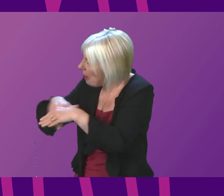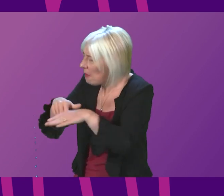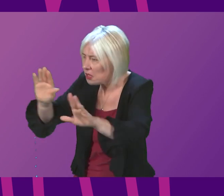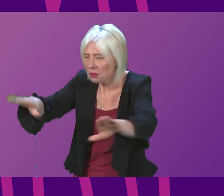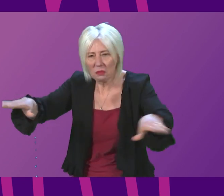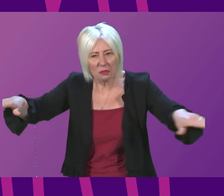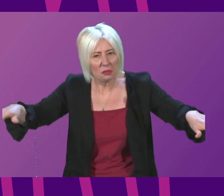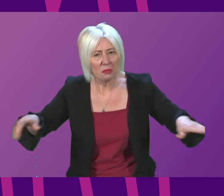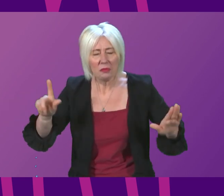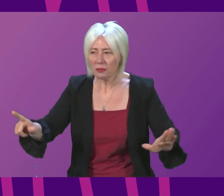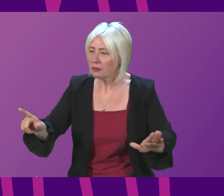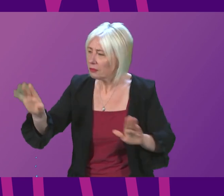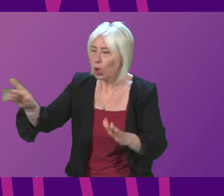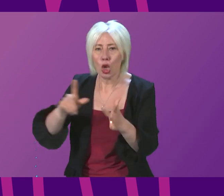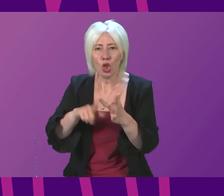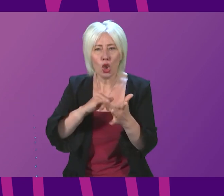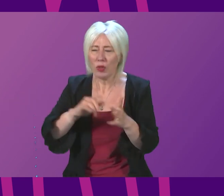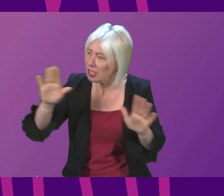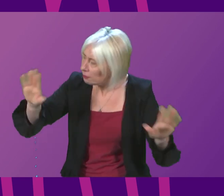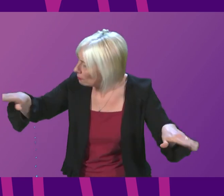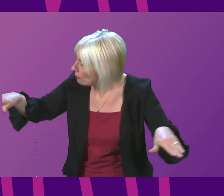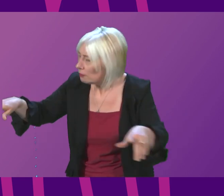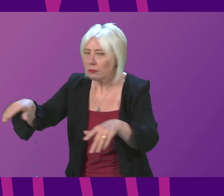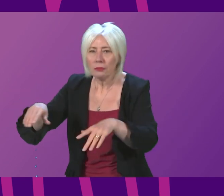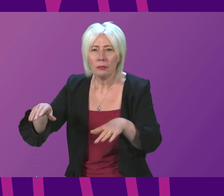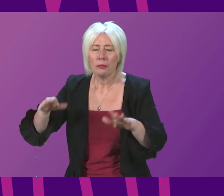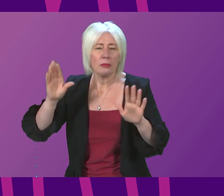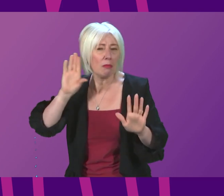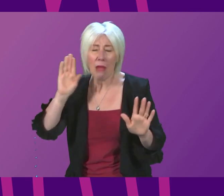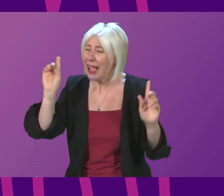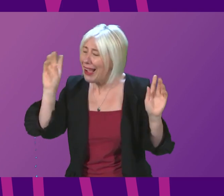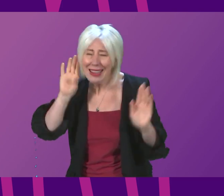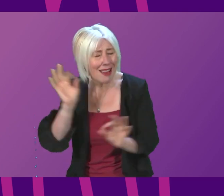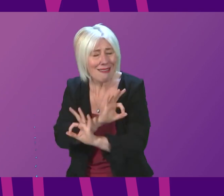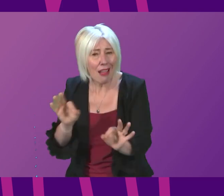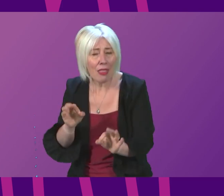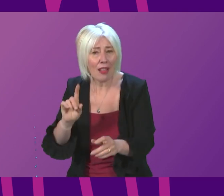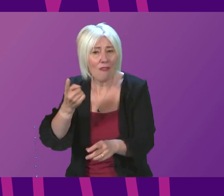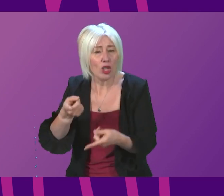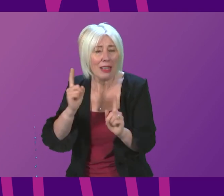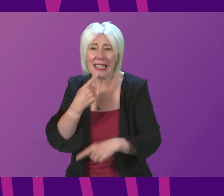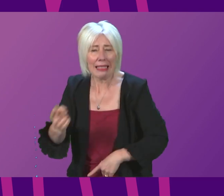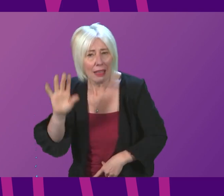I am sorry; I cannot hear a word that the First Minister is saying, and I am sure that